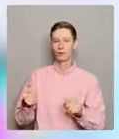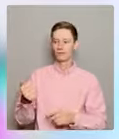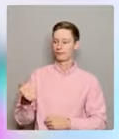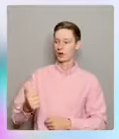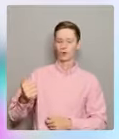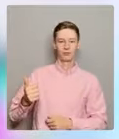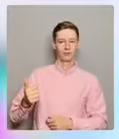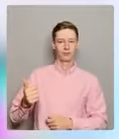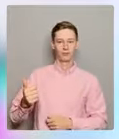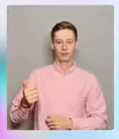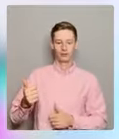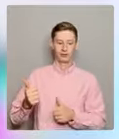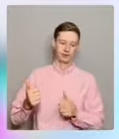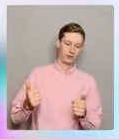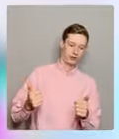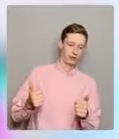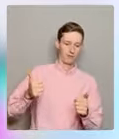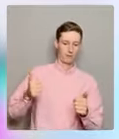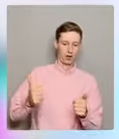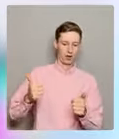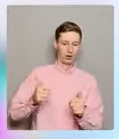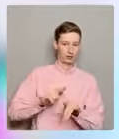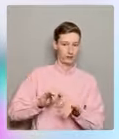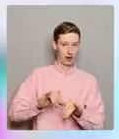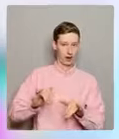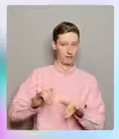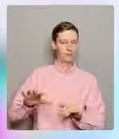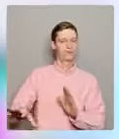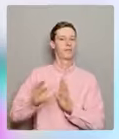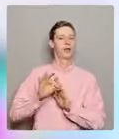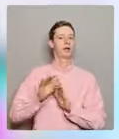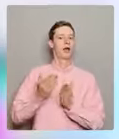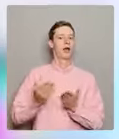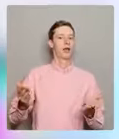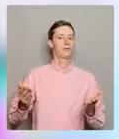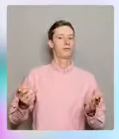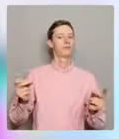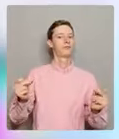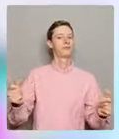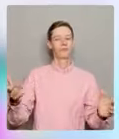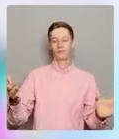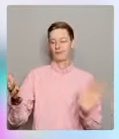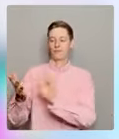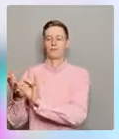So in that way you could just press an analog stick in a direction to select an item. And when you select an item in that way, it would attach to your hand.